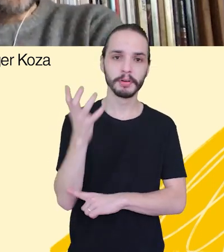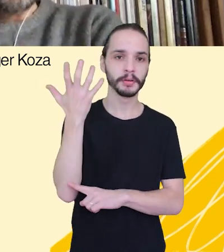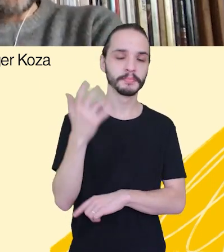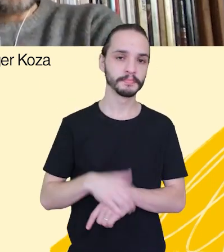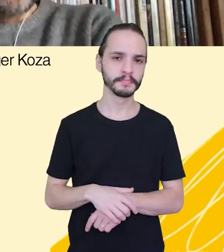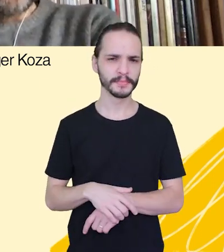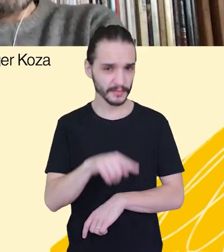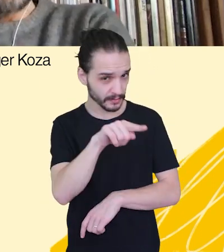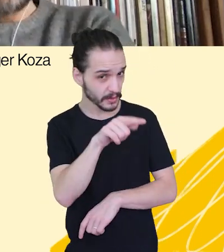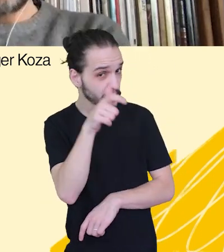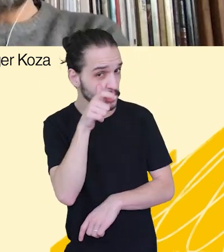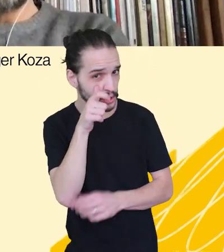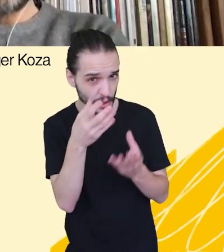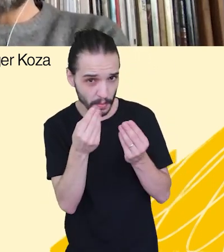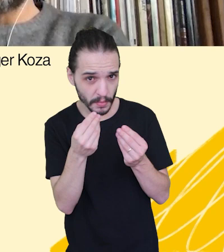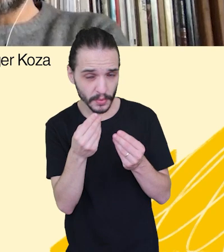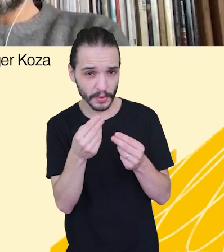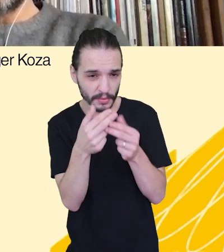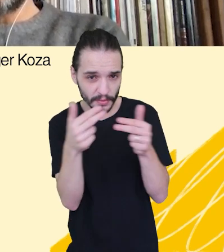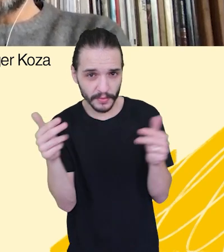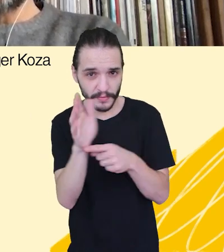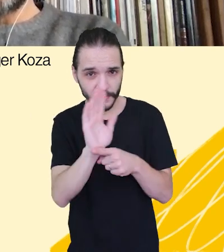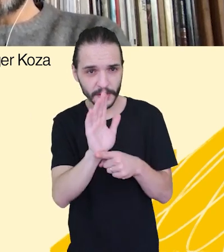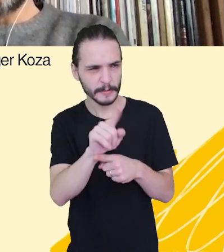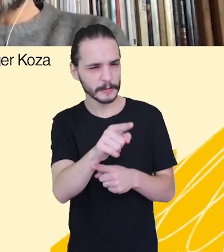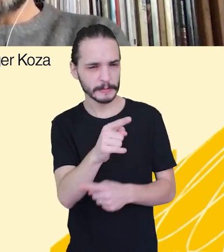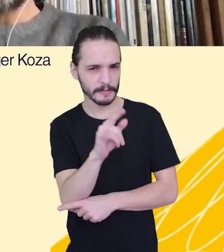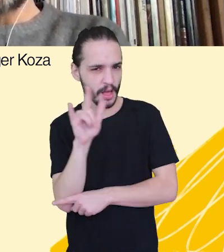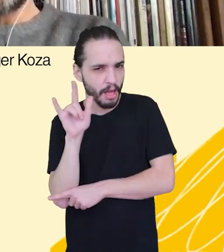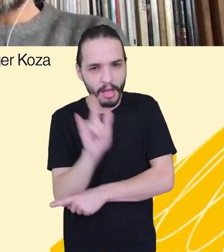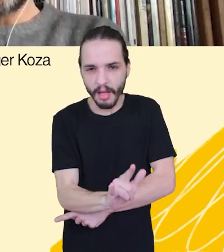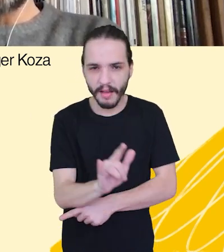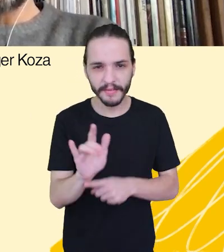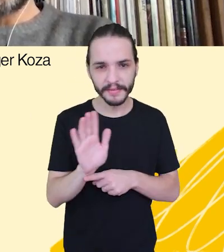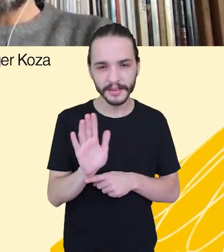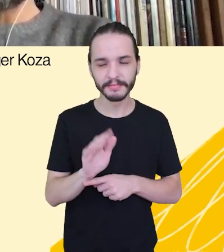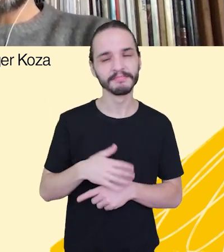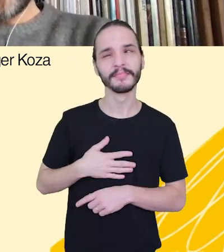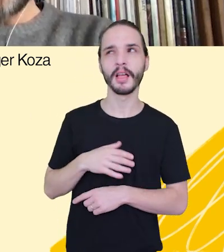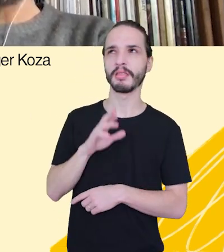I cannot say that I was a cinephile because I started to watch films very late.